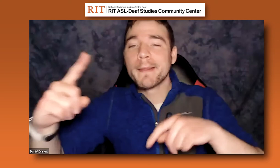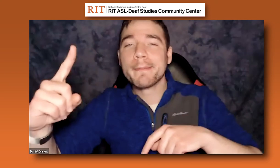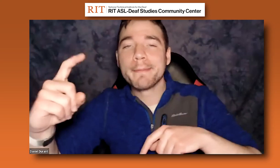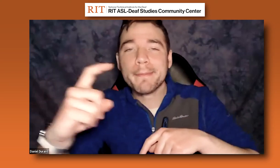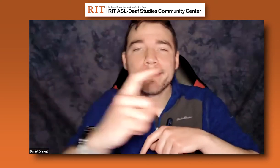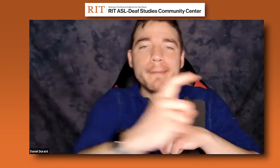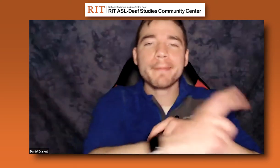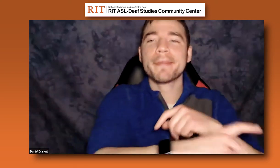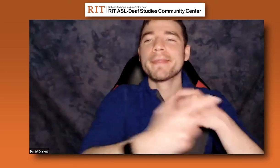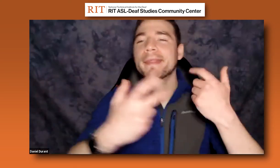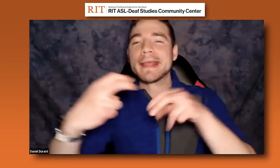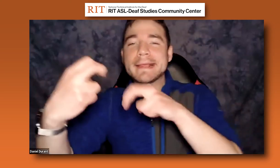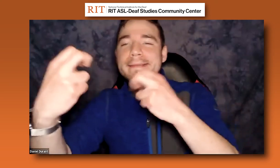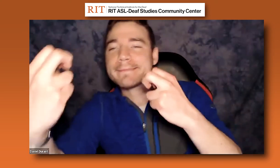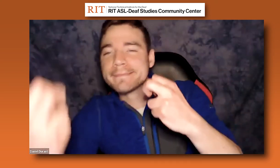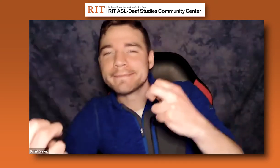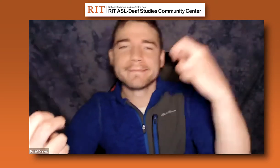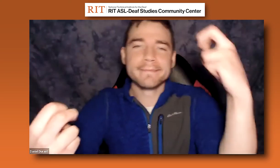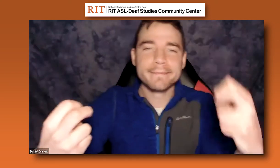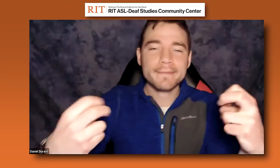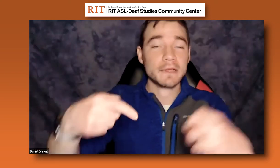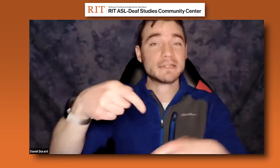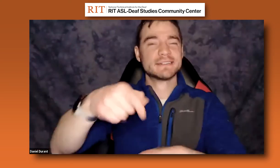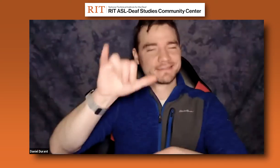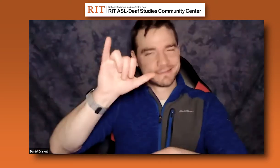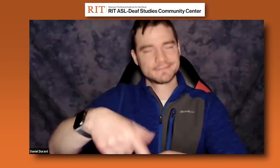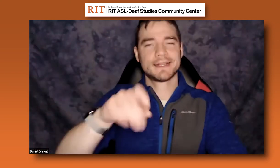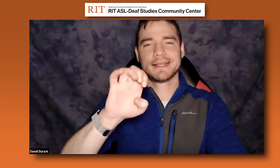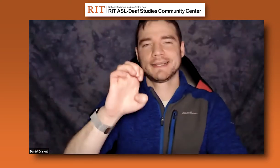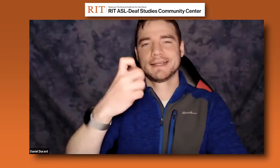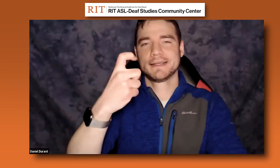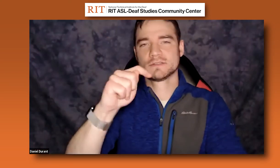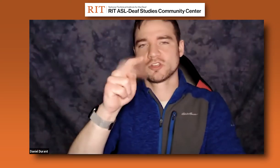you'll see people walking by or sitting at tables nearby.